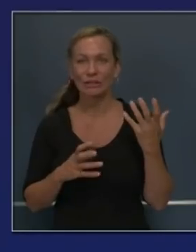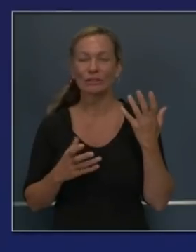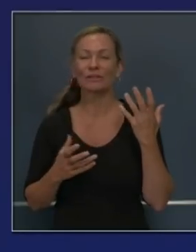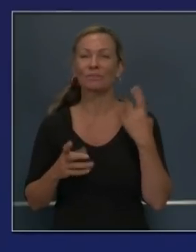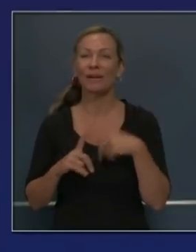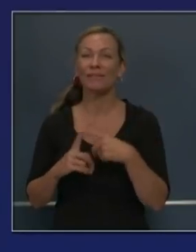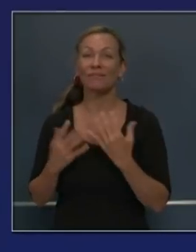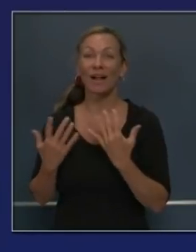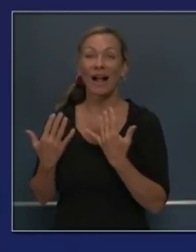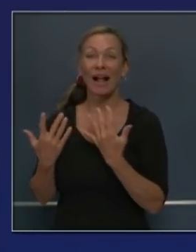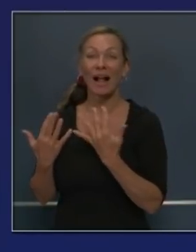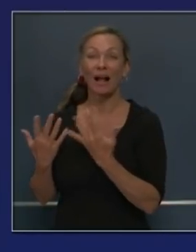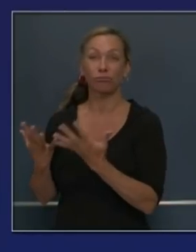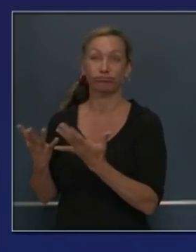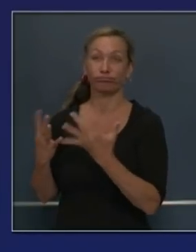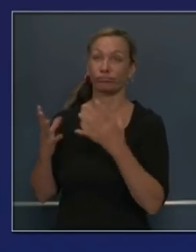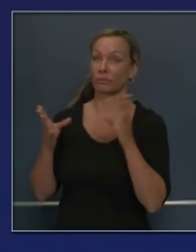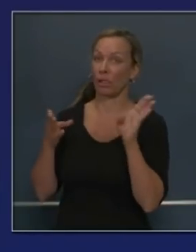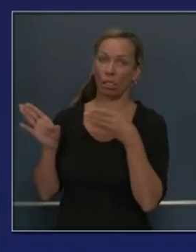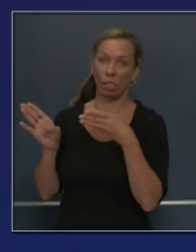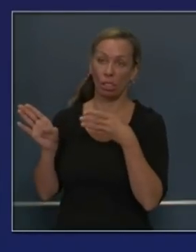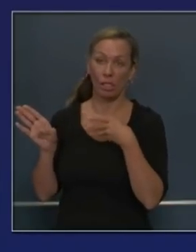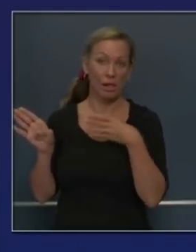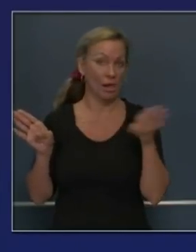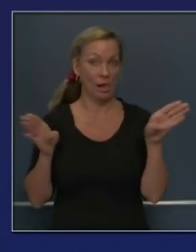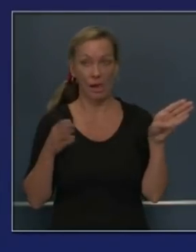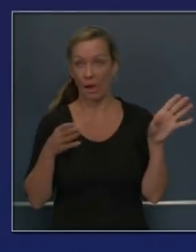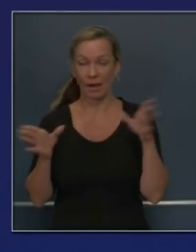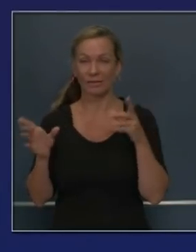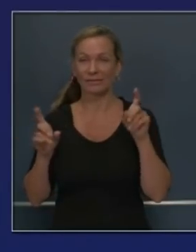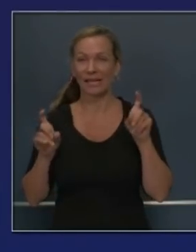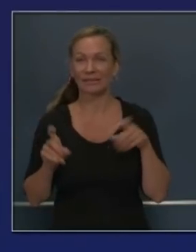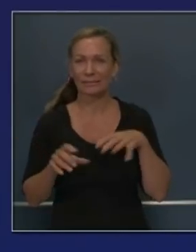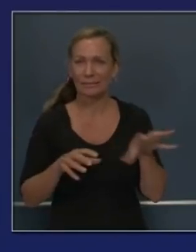SLIGHTLY DOWN, NOT SURPRISINGLY , WE ARE EXPERIENCING SOME DISRUPTION RELATED TO THE